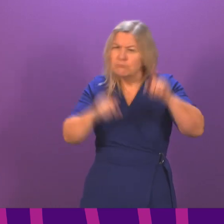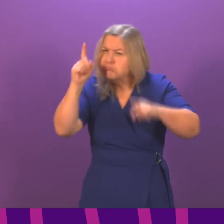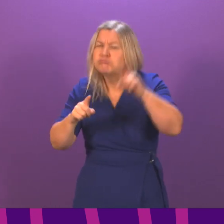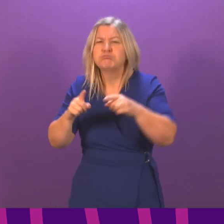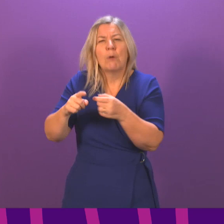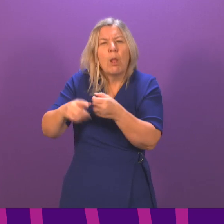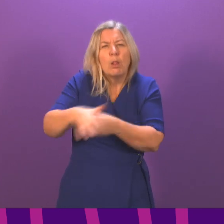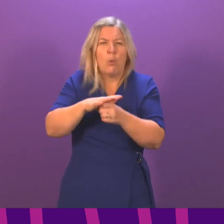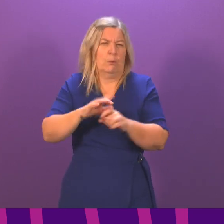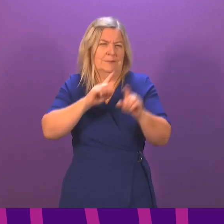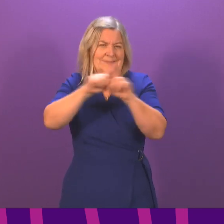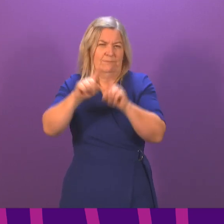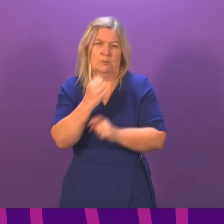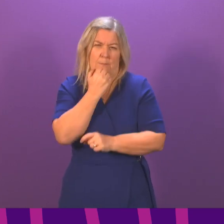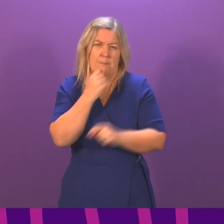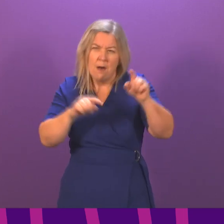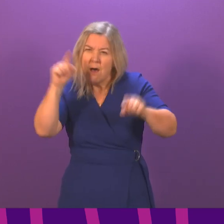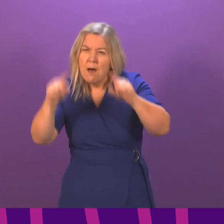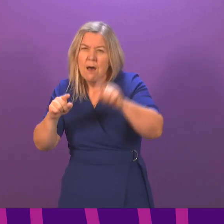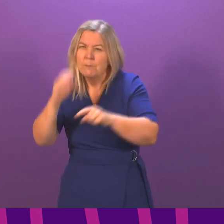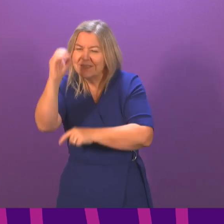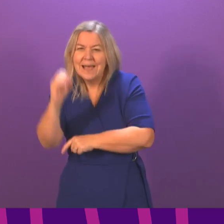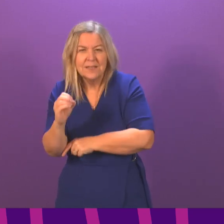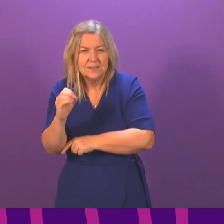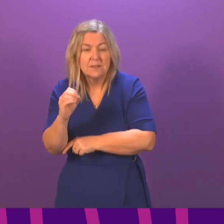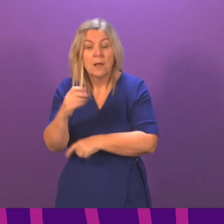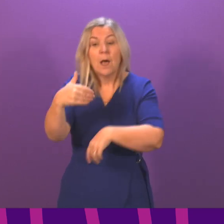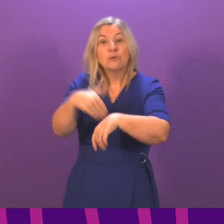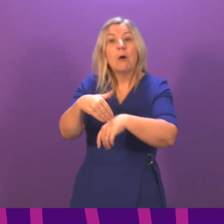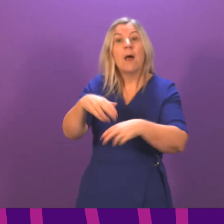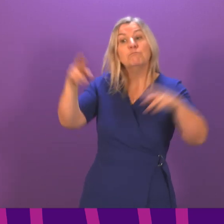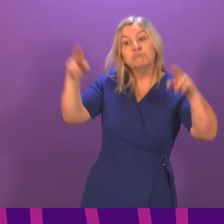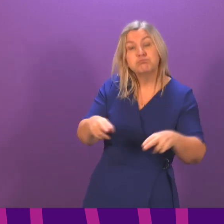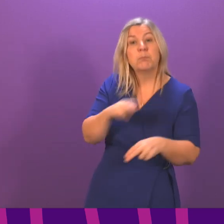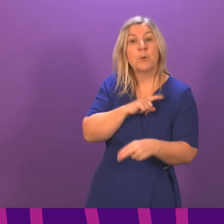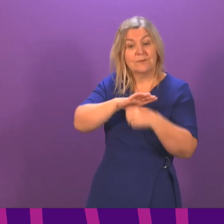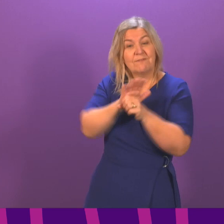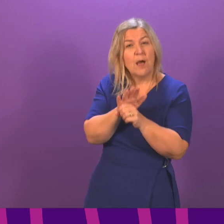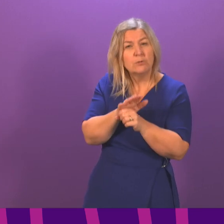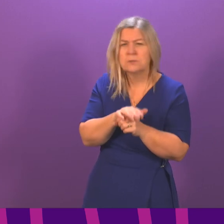is not true to say that crime is down because of the pandemic. Recorded crime in Scotland